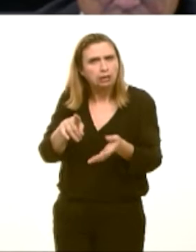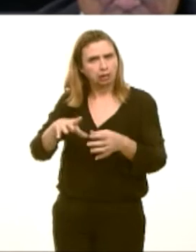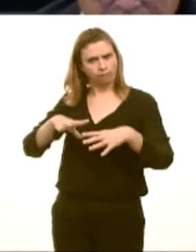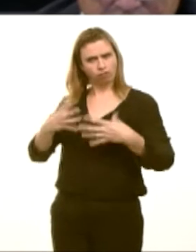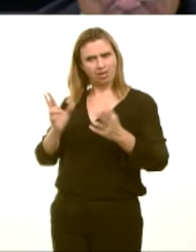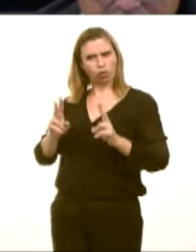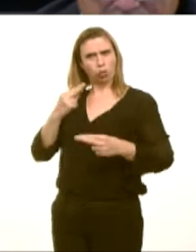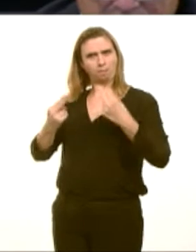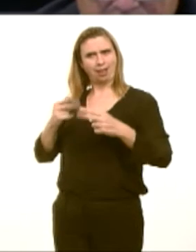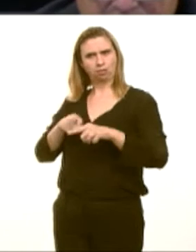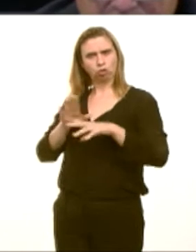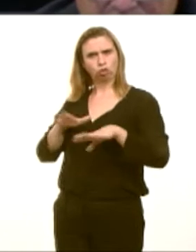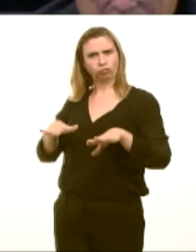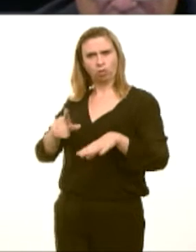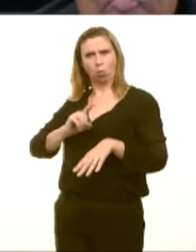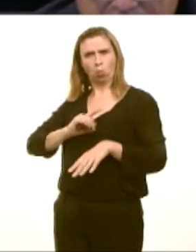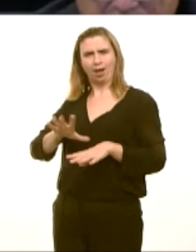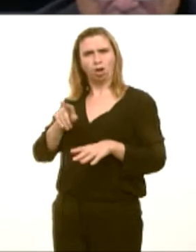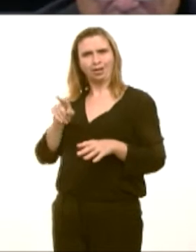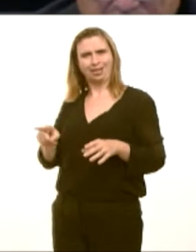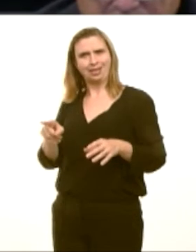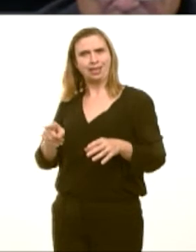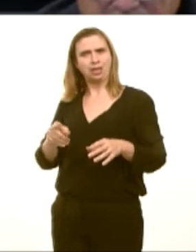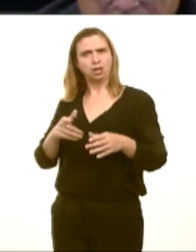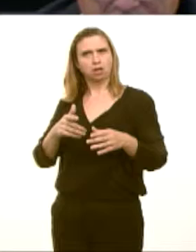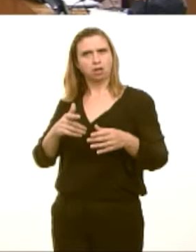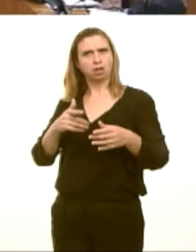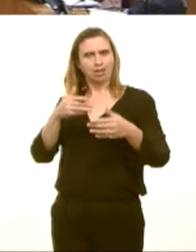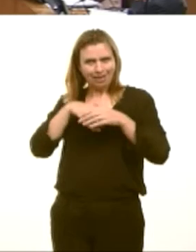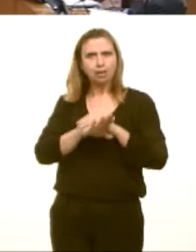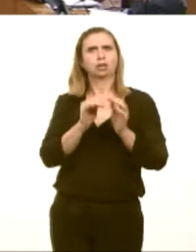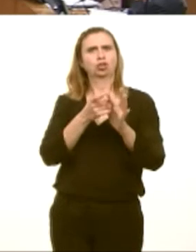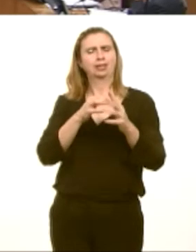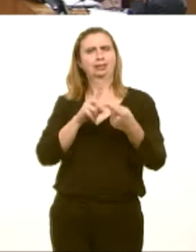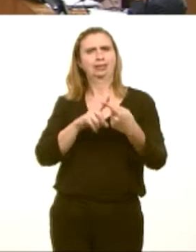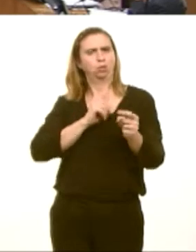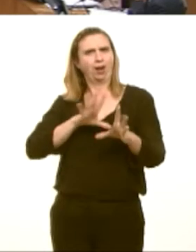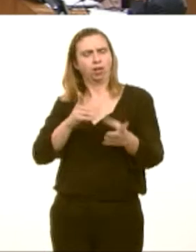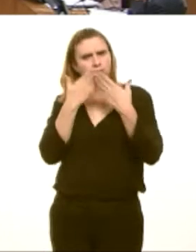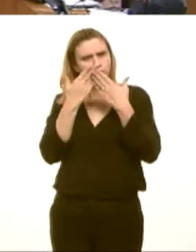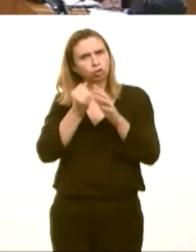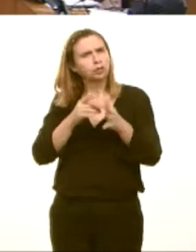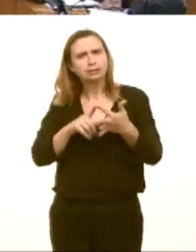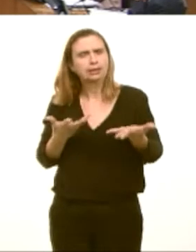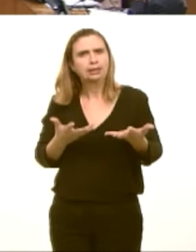being entered for core GCSE than their peers in their classes? Carwyn Jones: Well, first of all, historically, of course, weíve always entered a higher